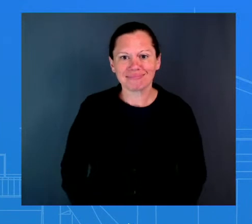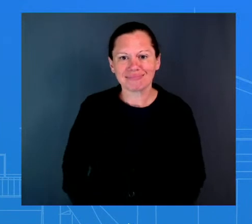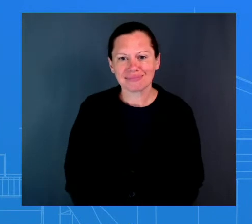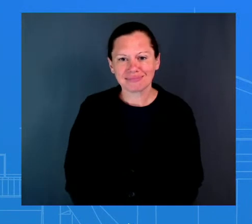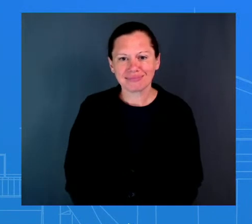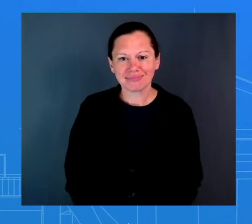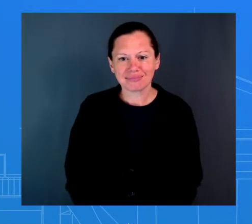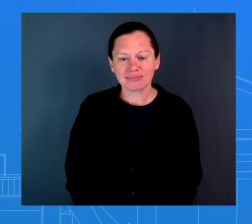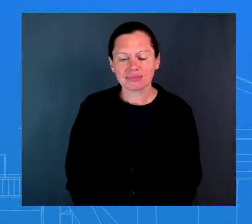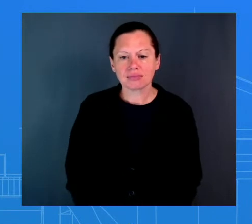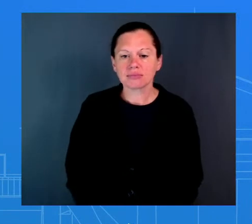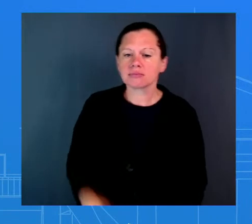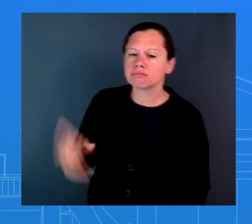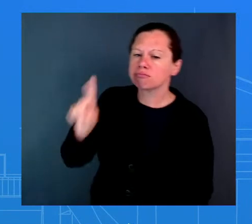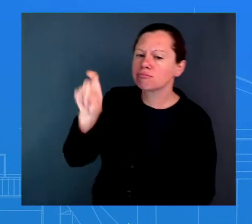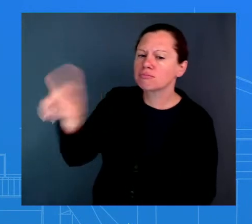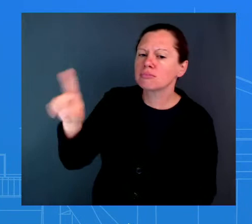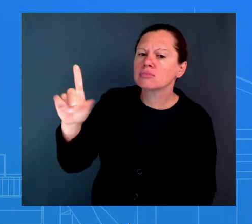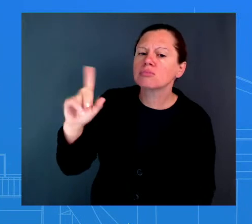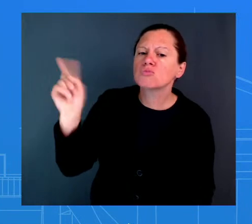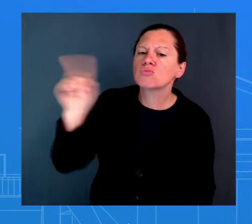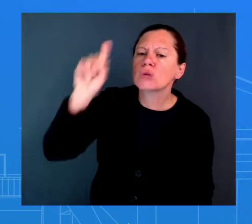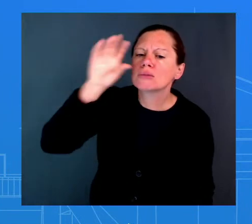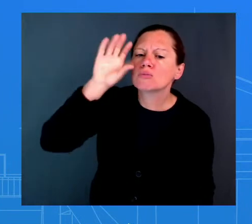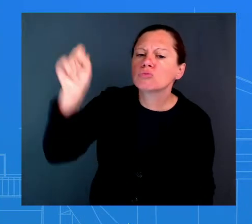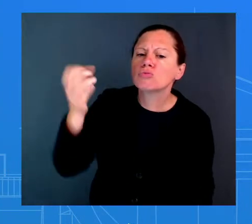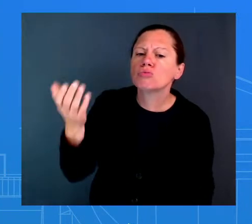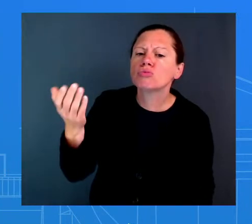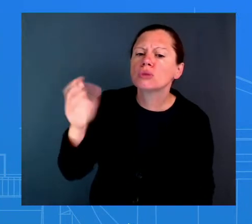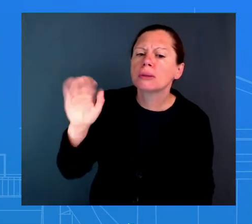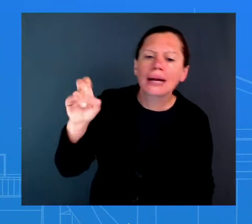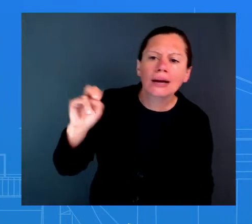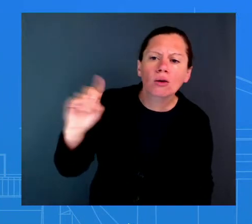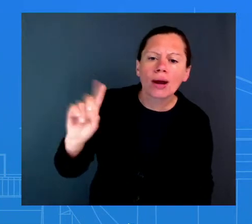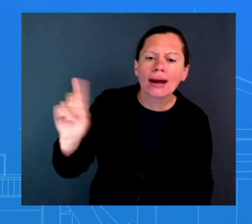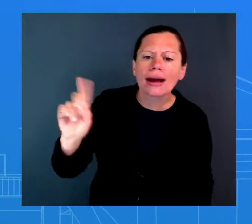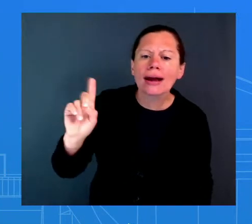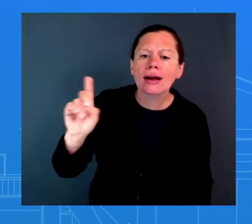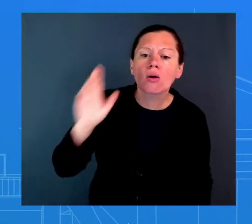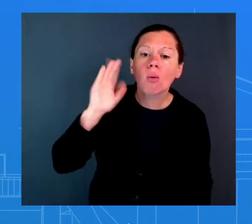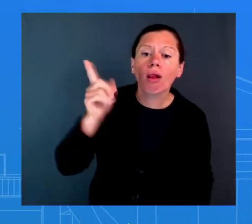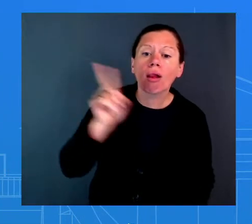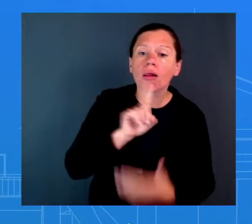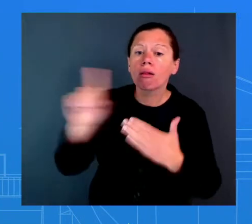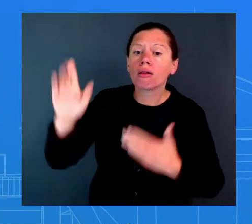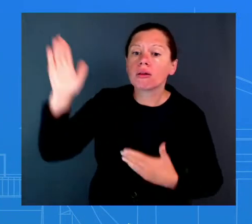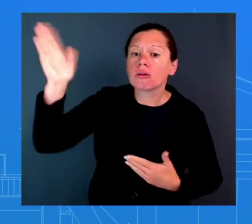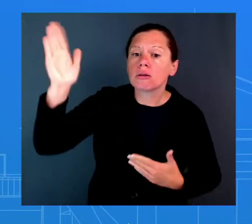intends to speak to Modi about this -- these allegations from the Canadians?